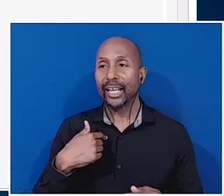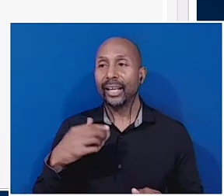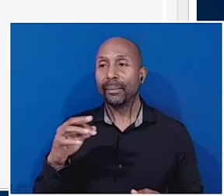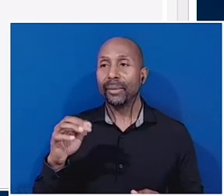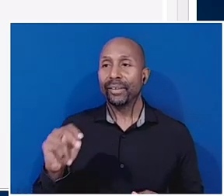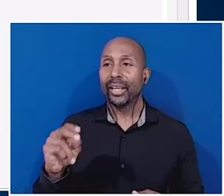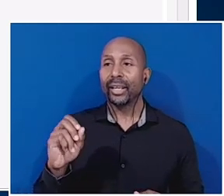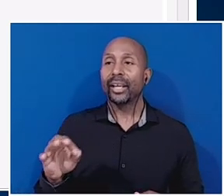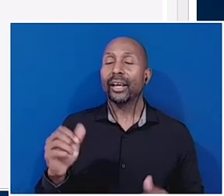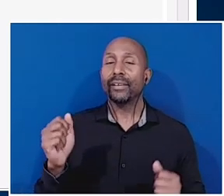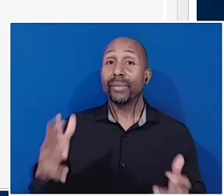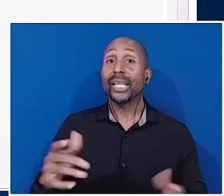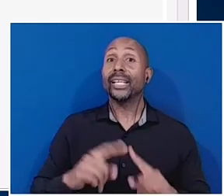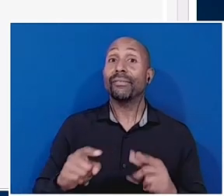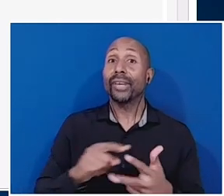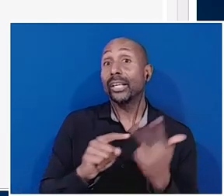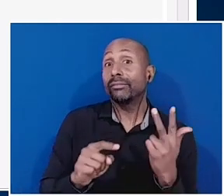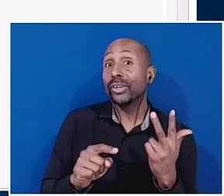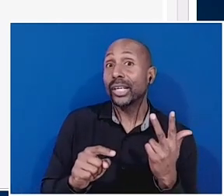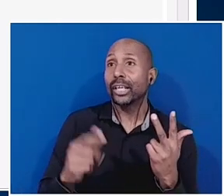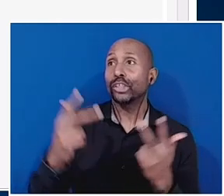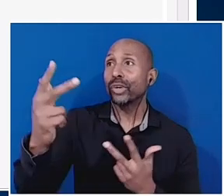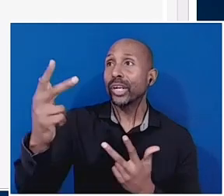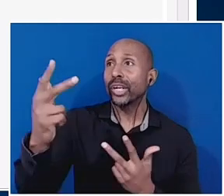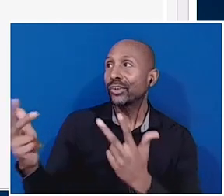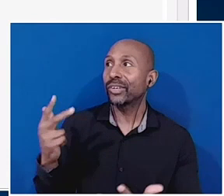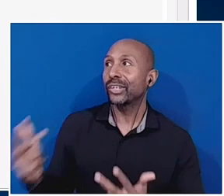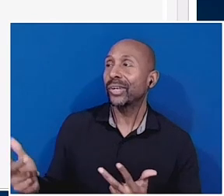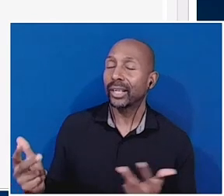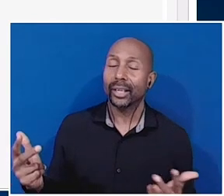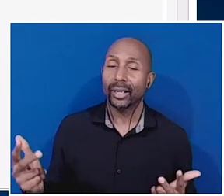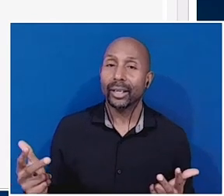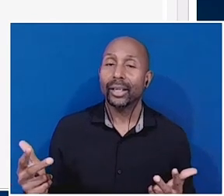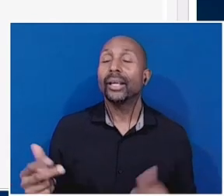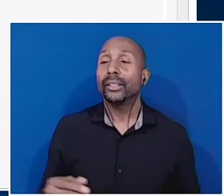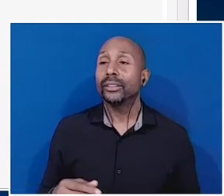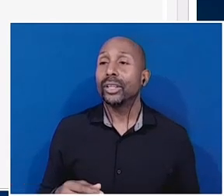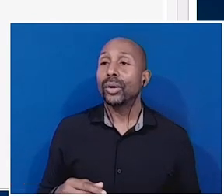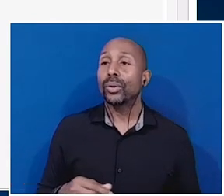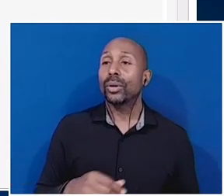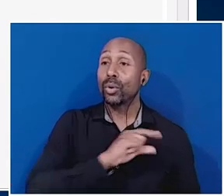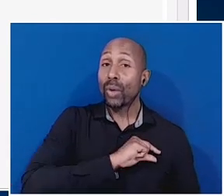trinity of credit evaluation is quality, comparability, applicability.